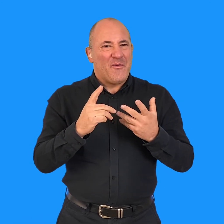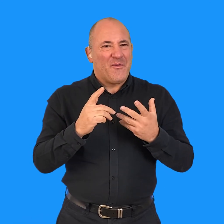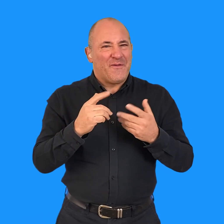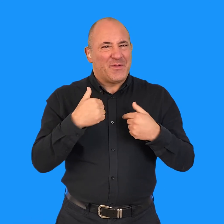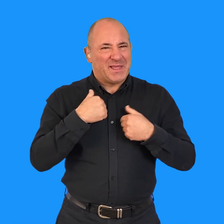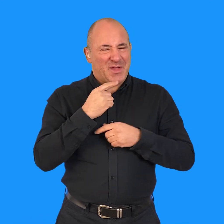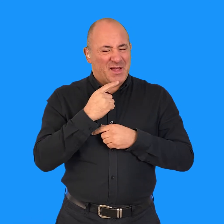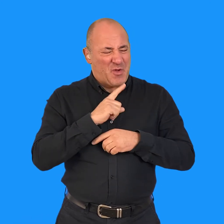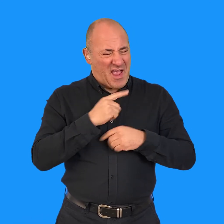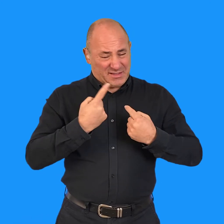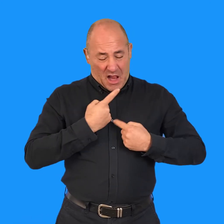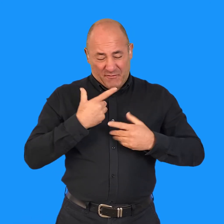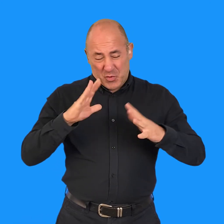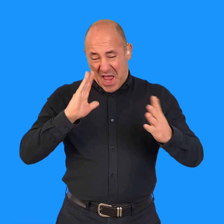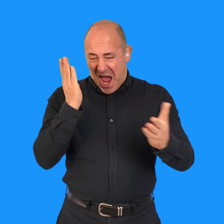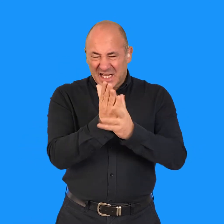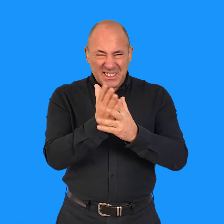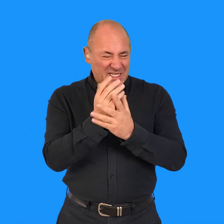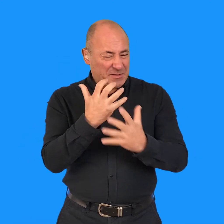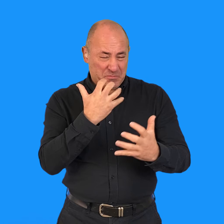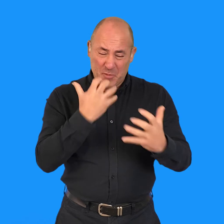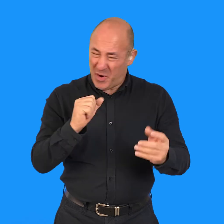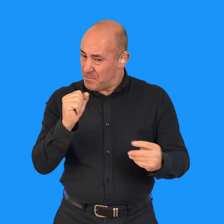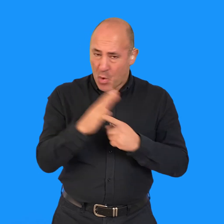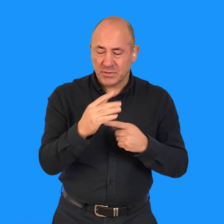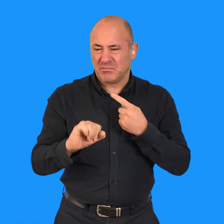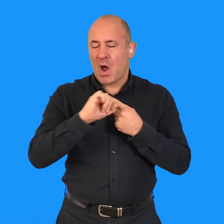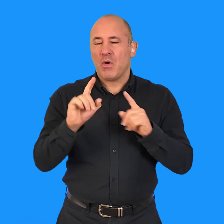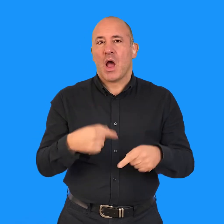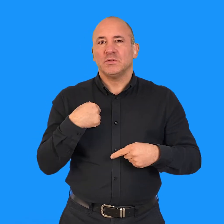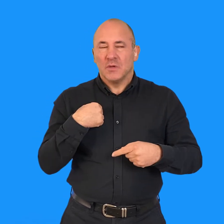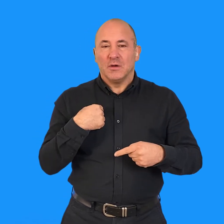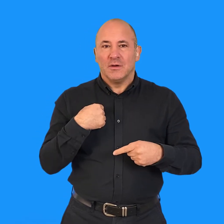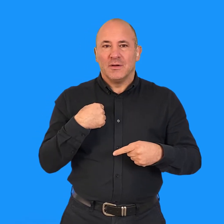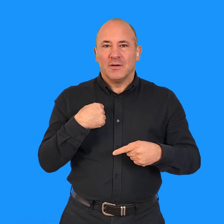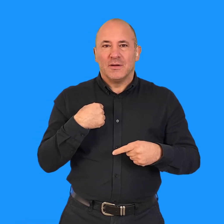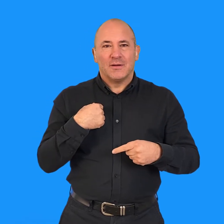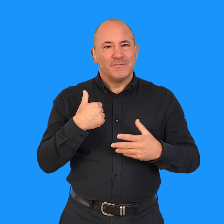to come to for someone, access is really important to me. I need access to be in the world,